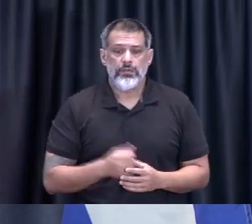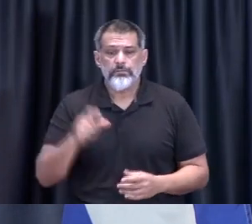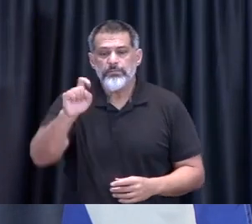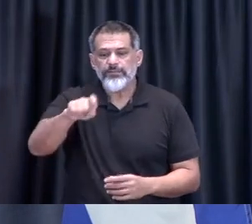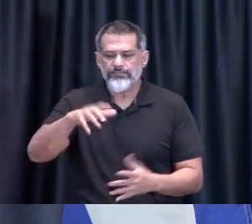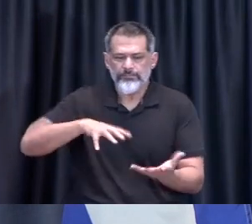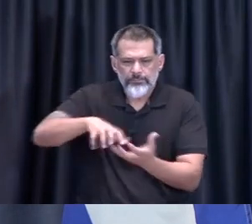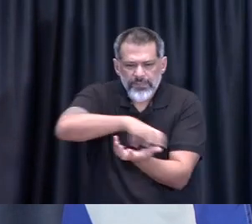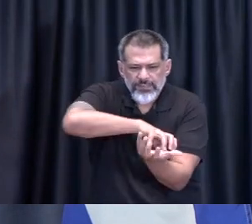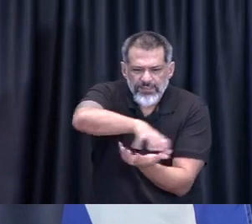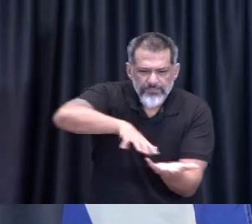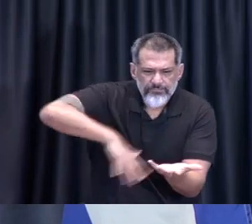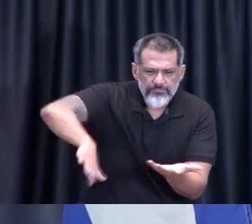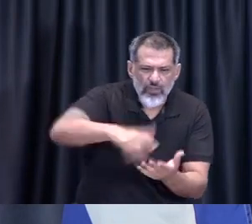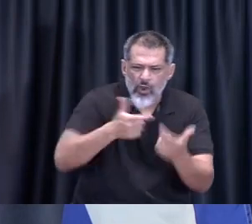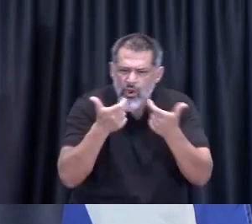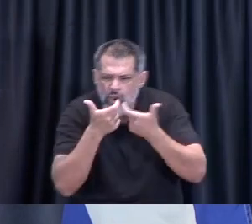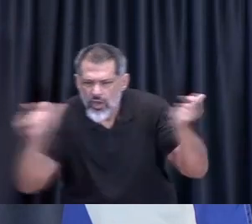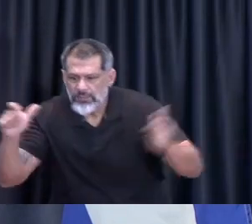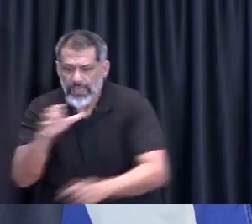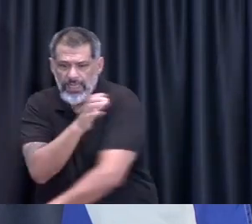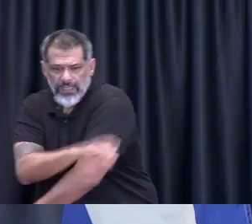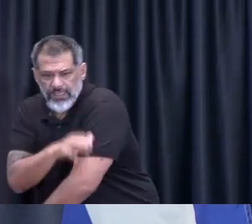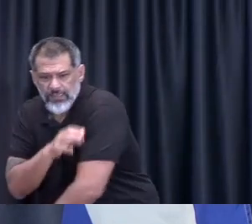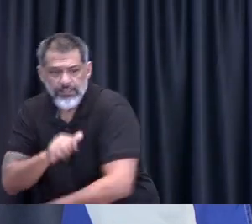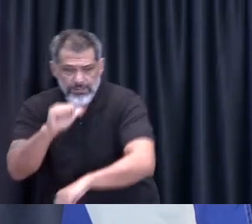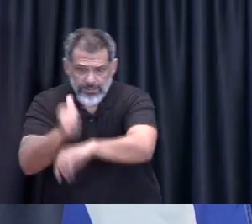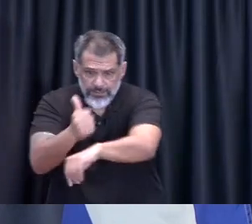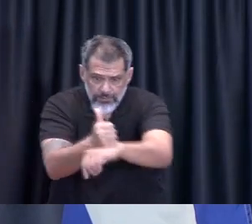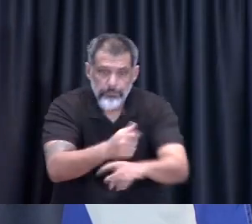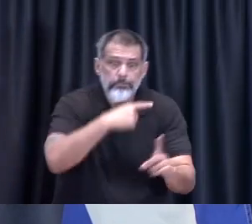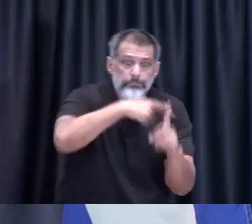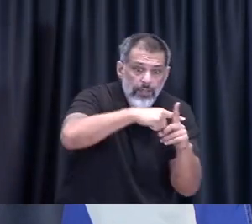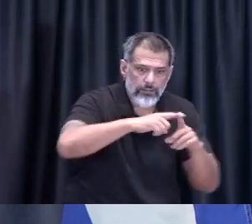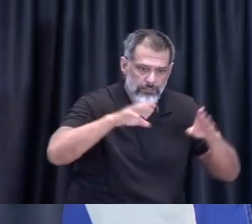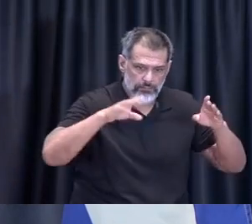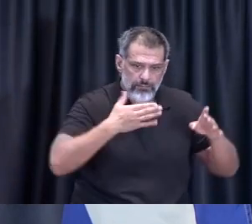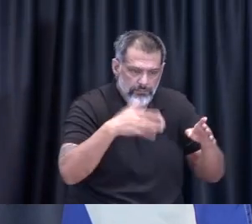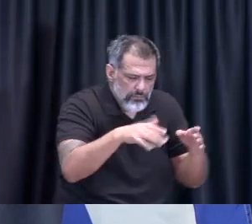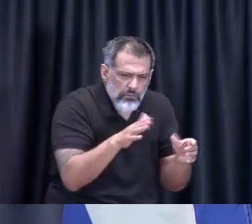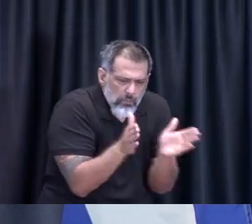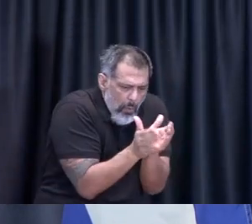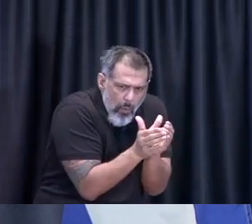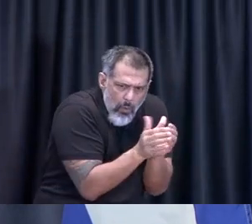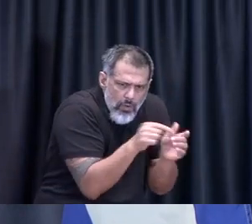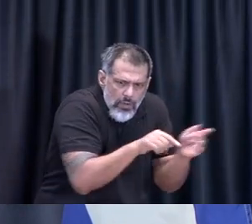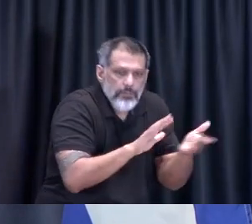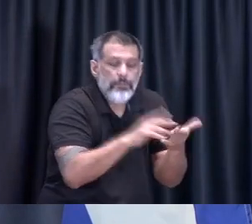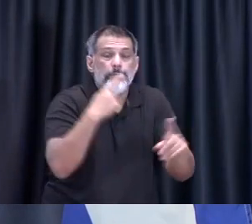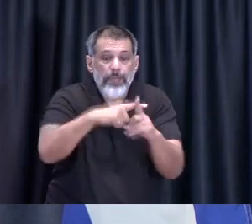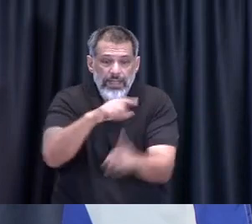immunization clinics, along with hyper local, mobile and pop up clinics to actually get people